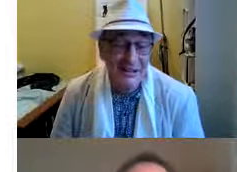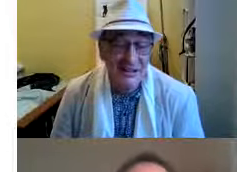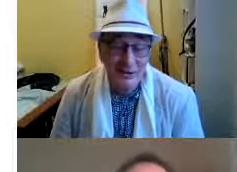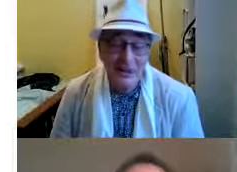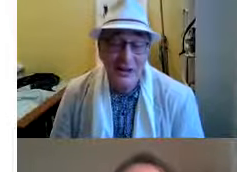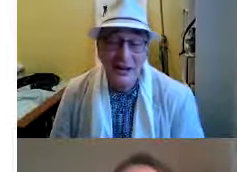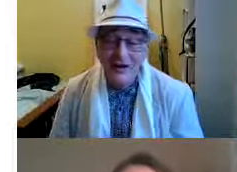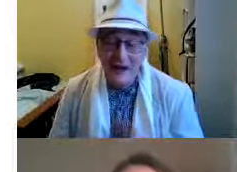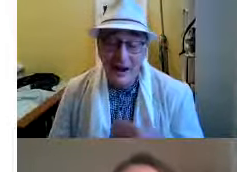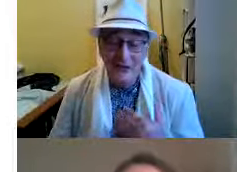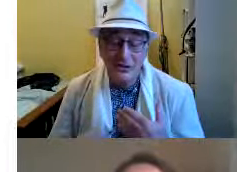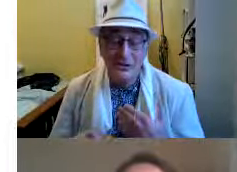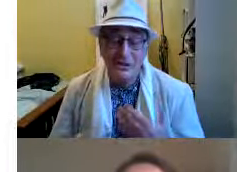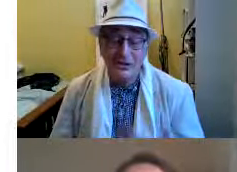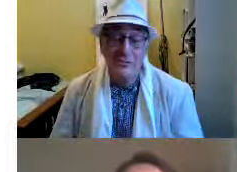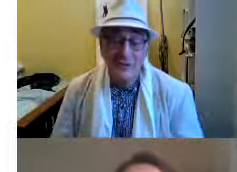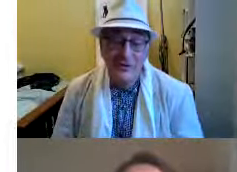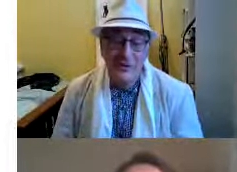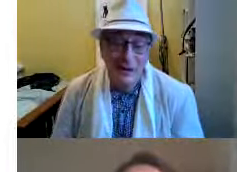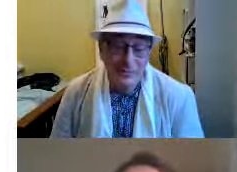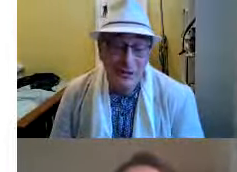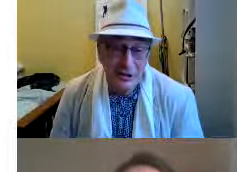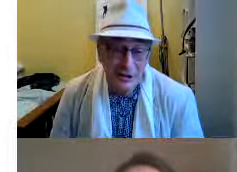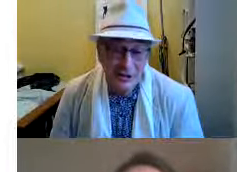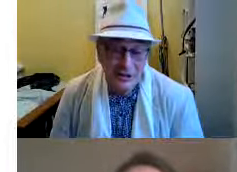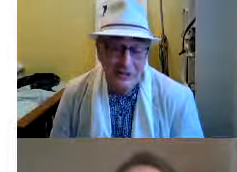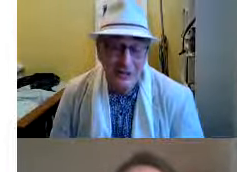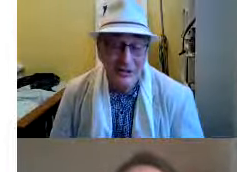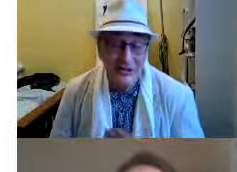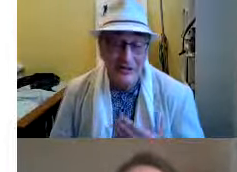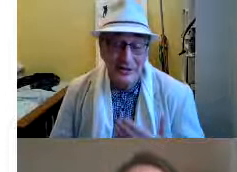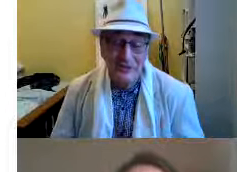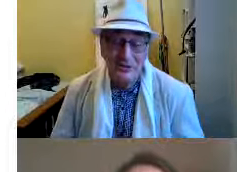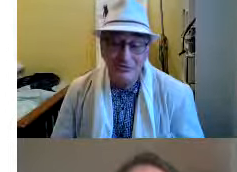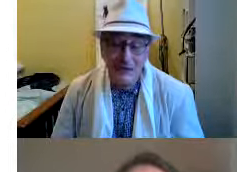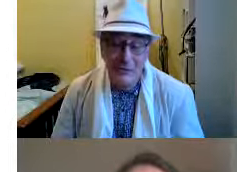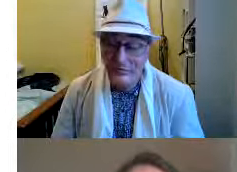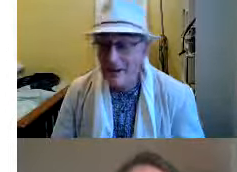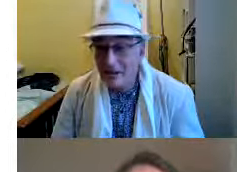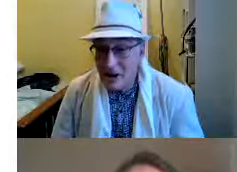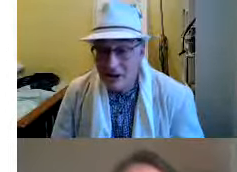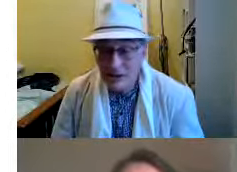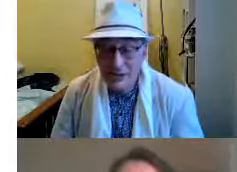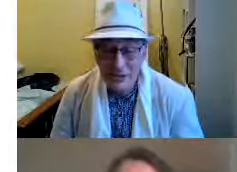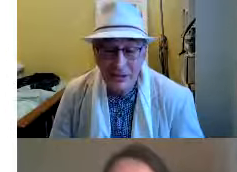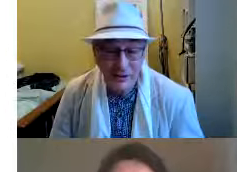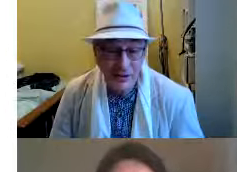so it was a it was an example of very absurdist very surreal very dadous piece of film